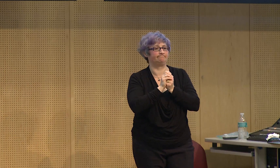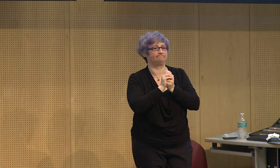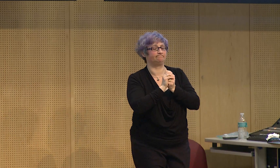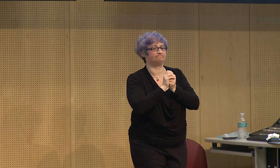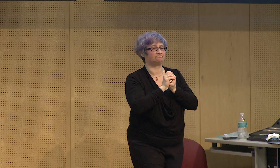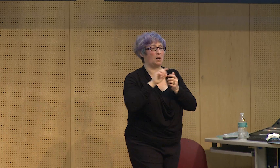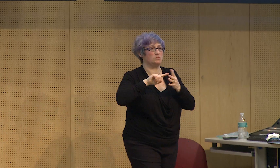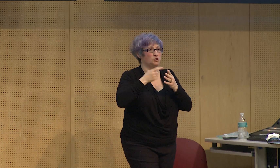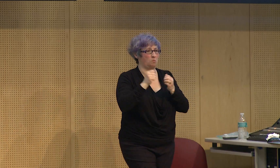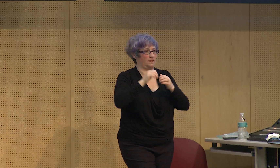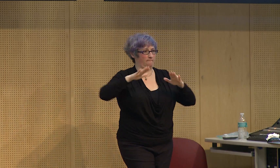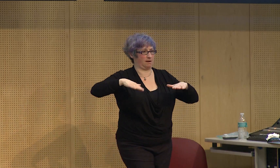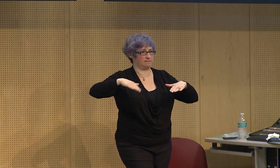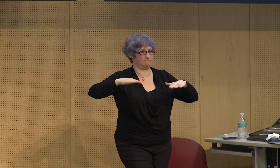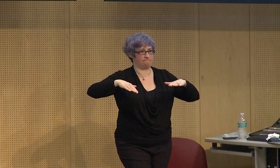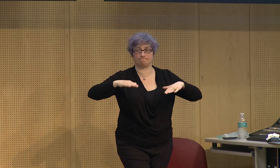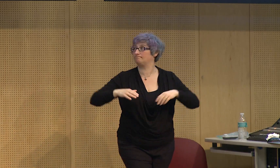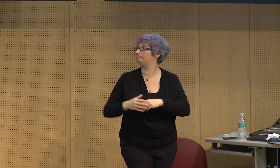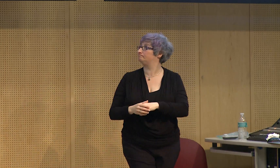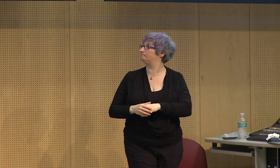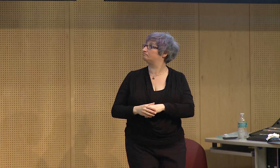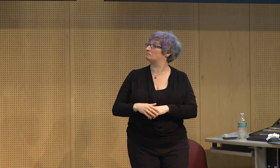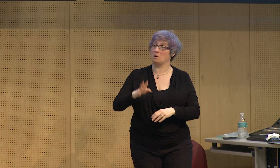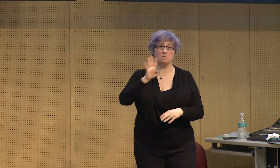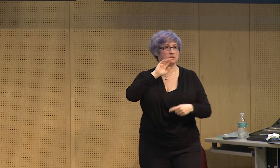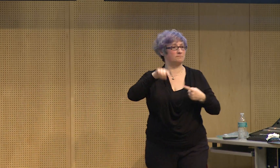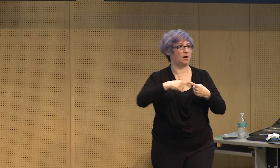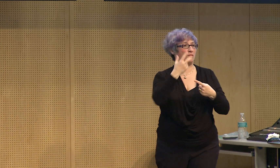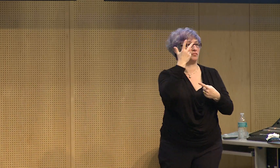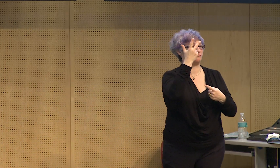I'd like to talk about the theory behind my hypothesis.